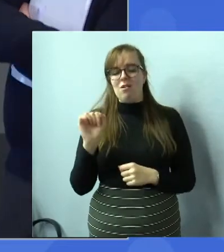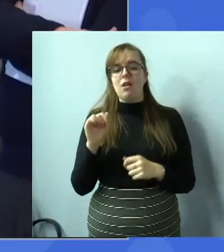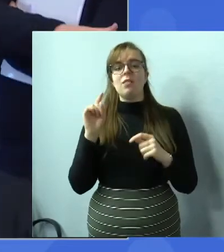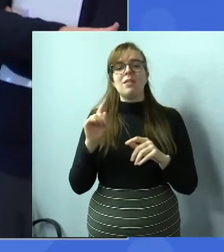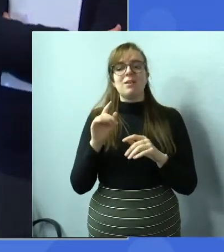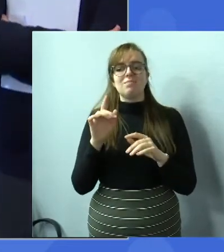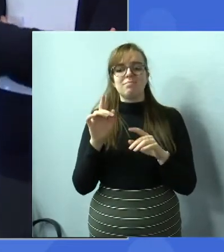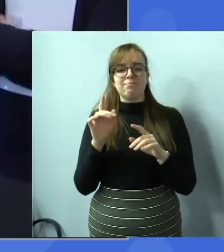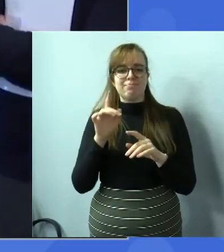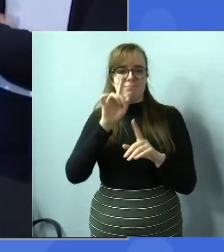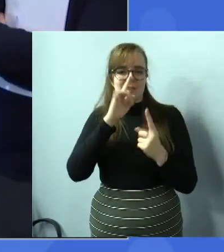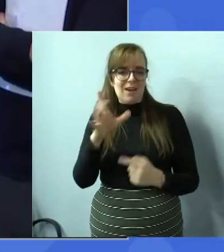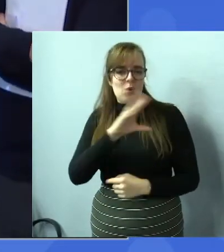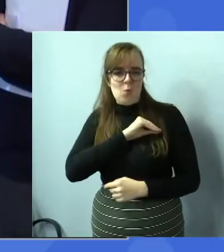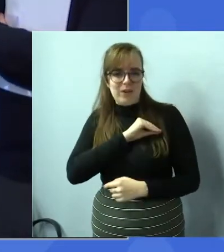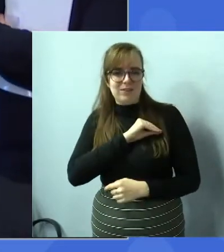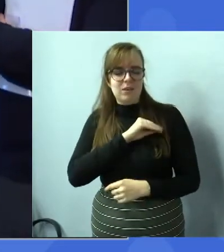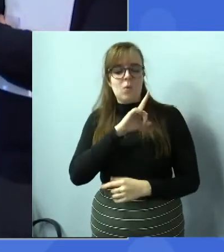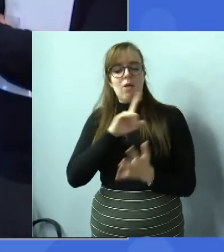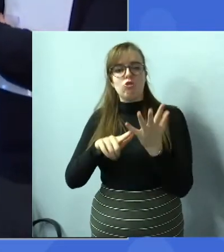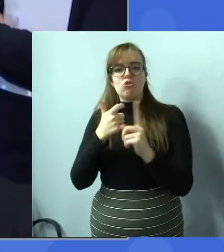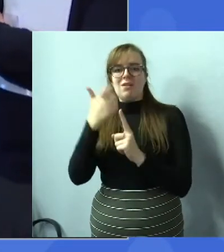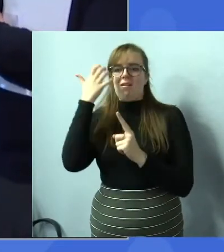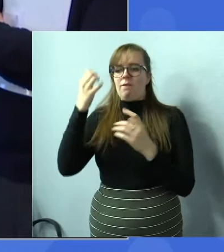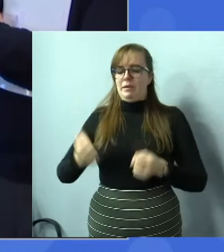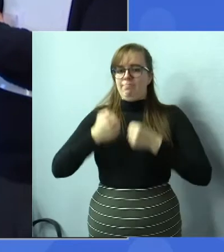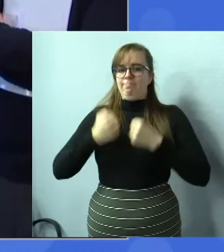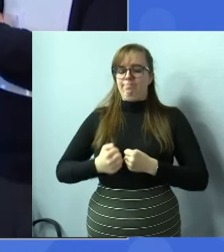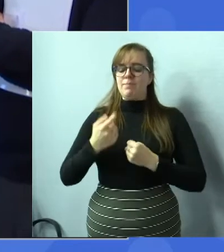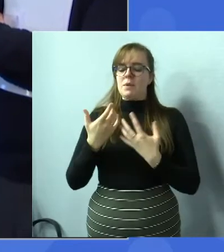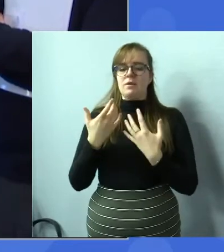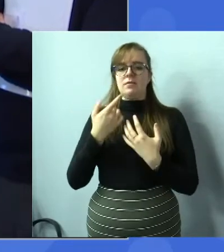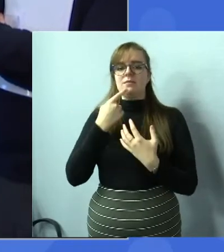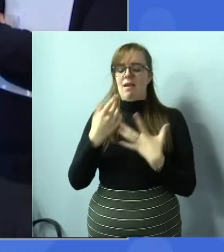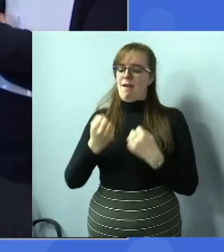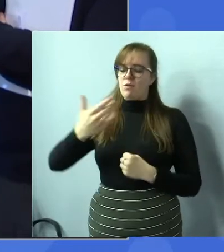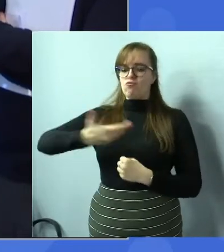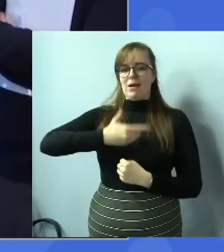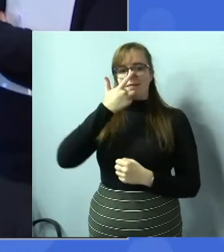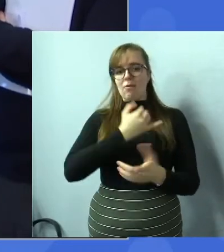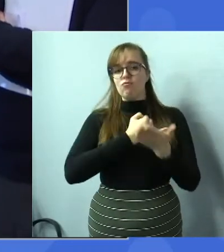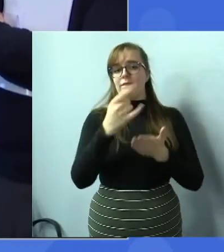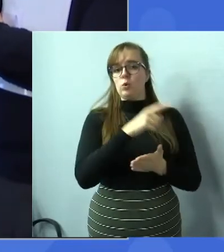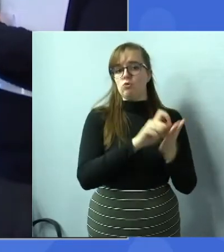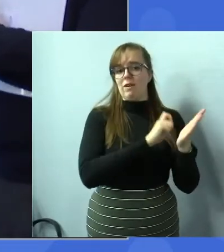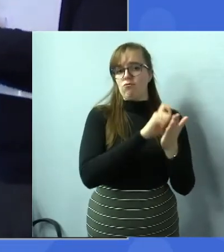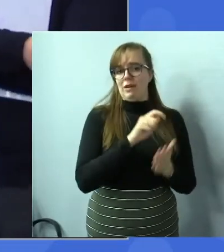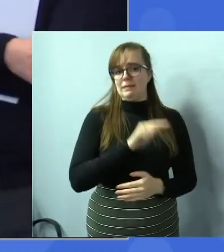one the UK government is on pretty strong grounds in saying that it has the right to say no to this referendum